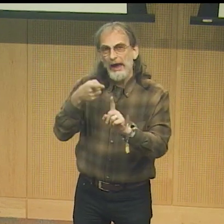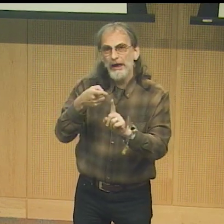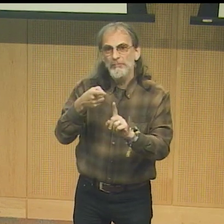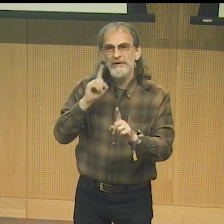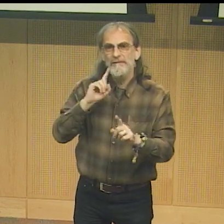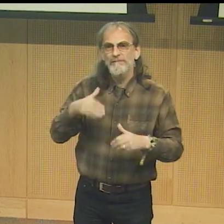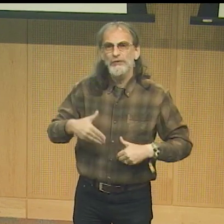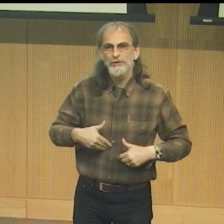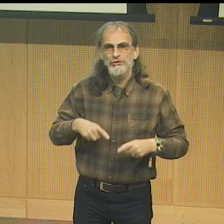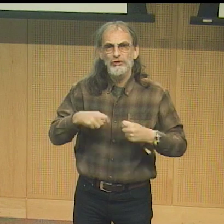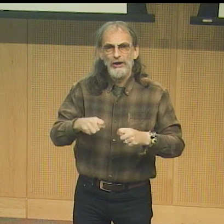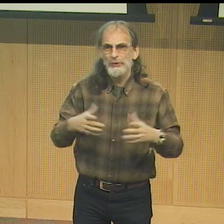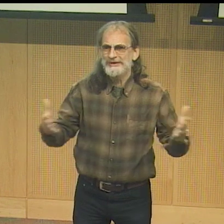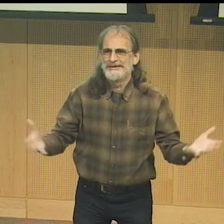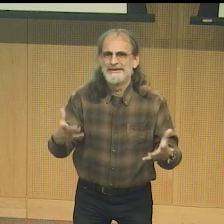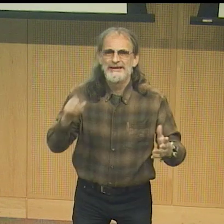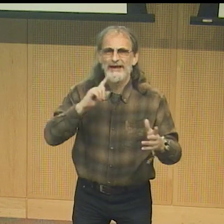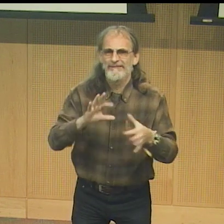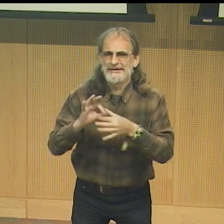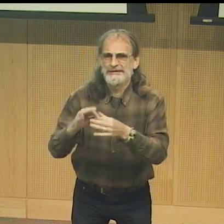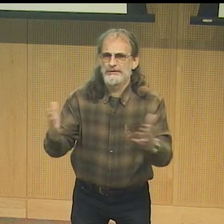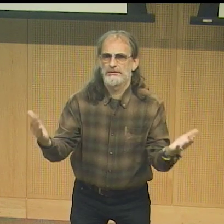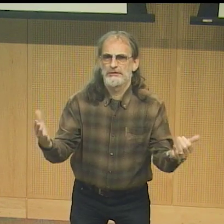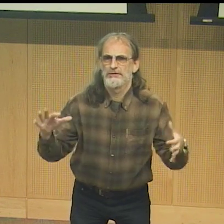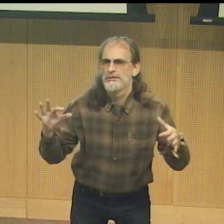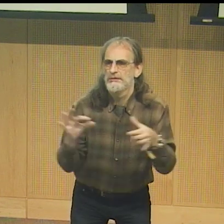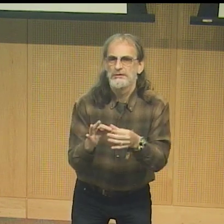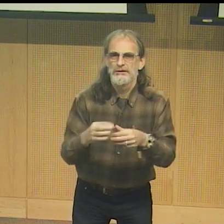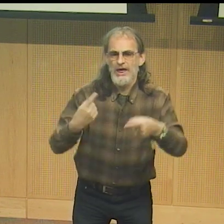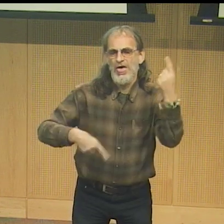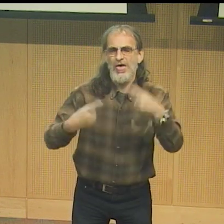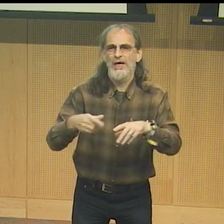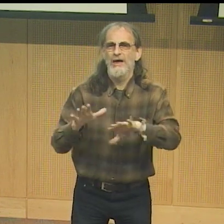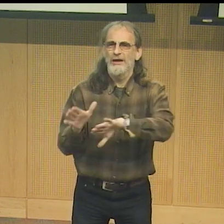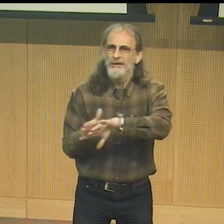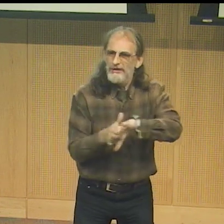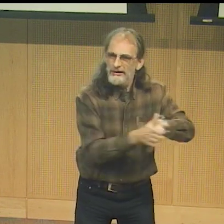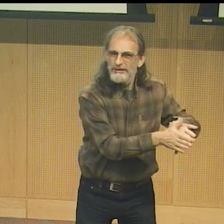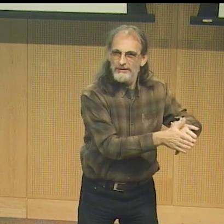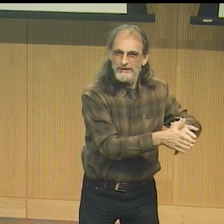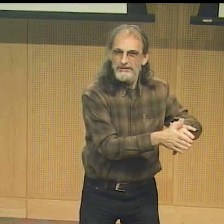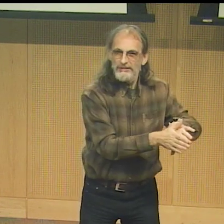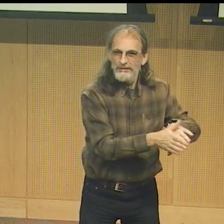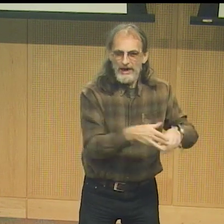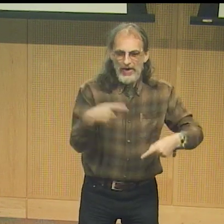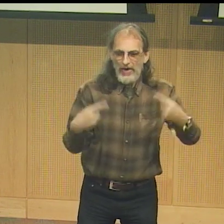My original aim in building up the concept of Deafhood wasn't